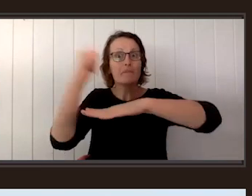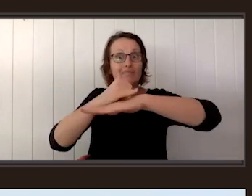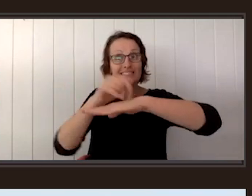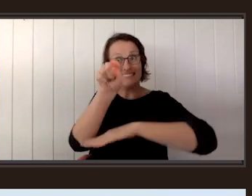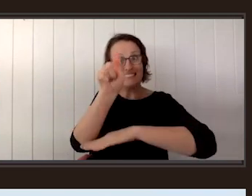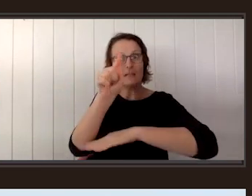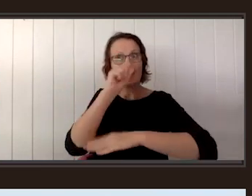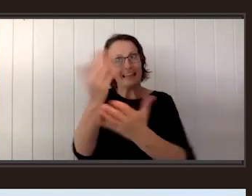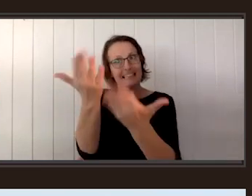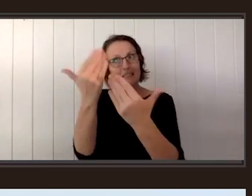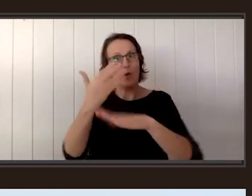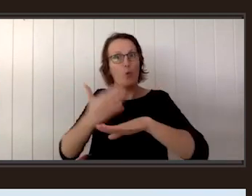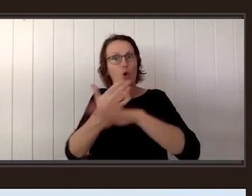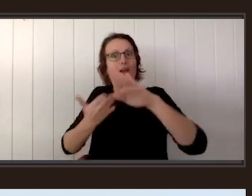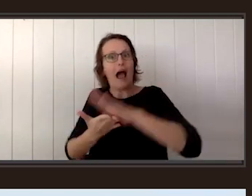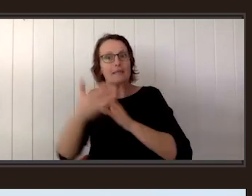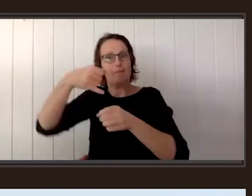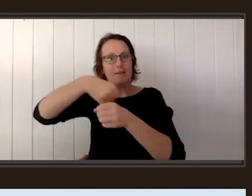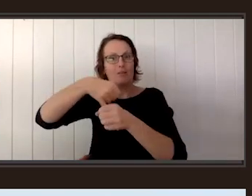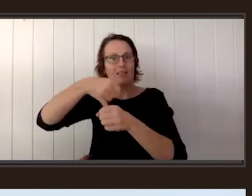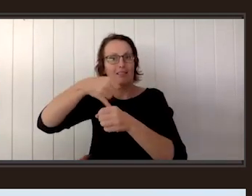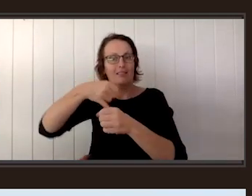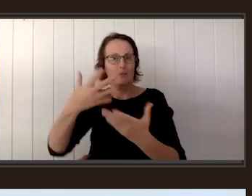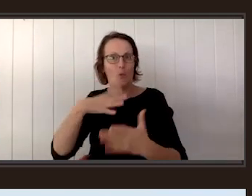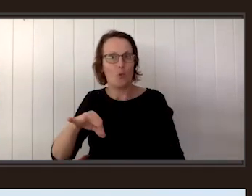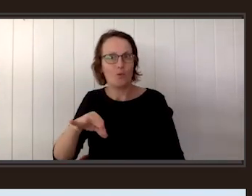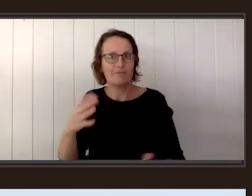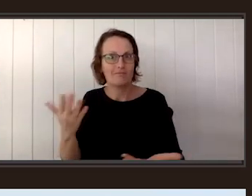Can they work for us and help us deal with this massive challenge?"